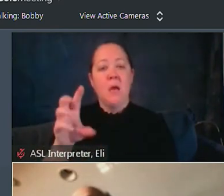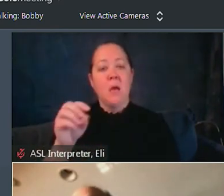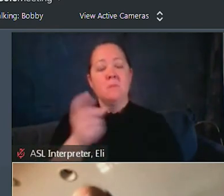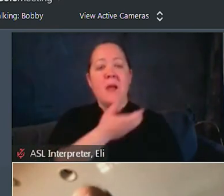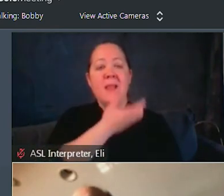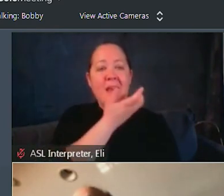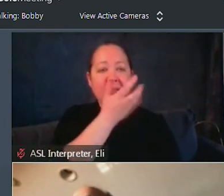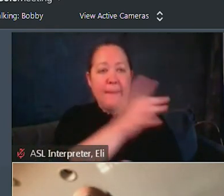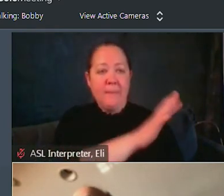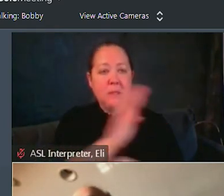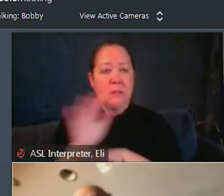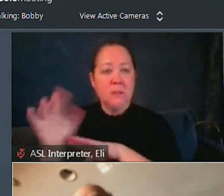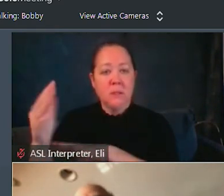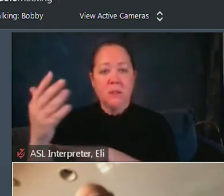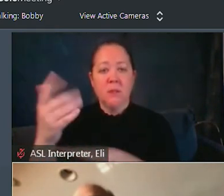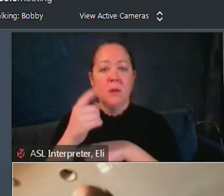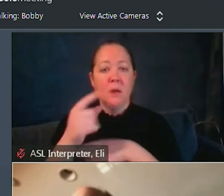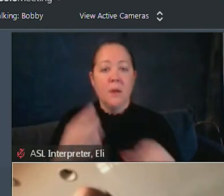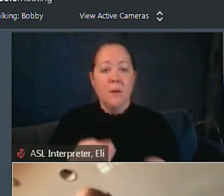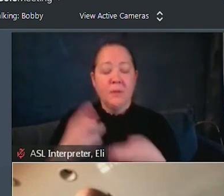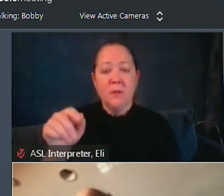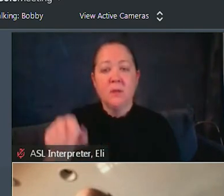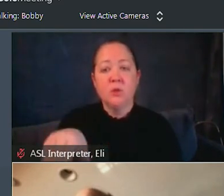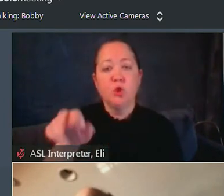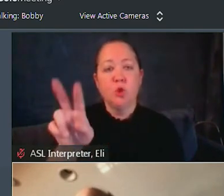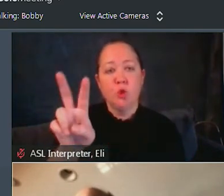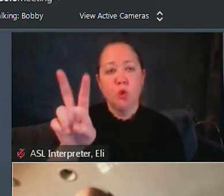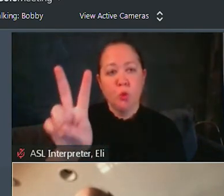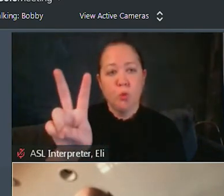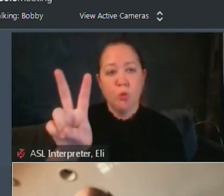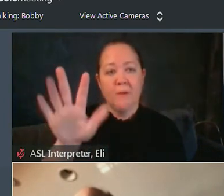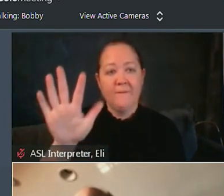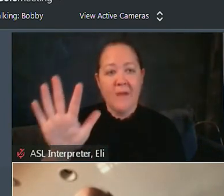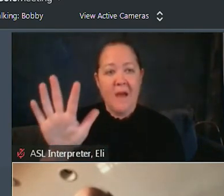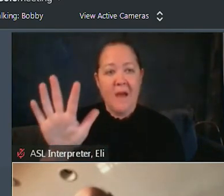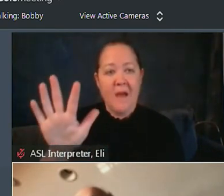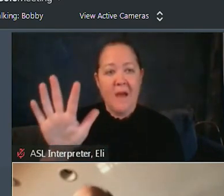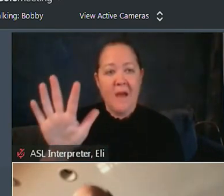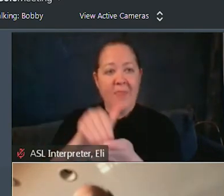The proposed facility totals 25,000 square feet increases the number of beds. Two 56,